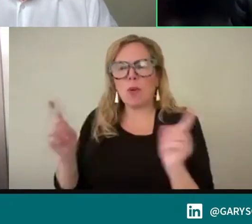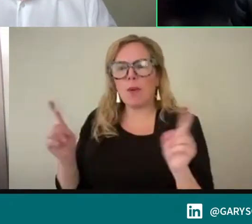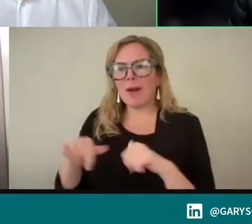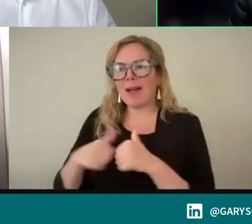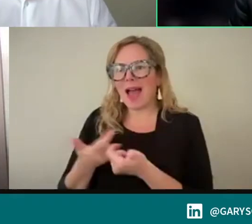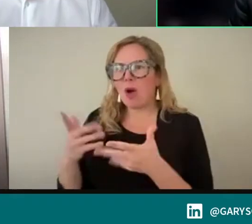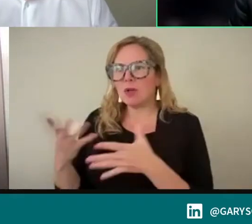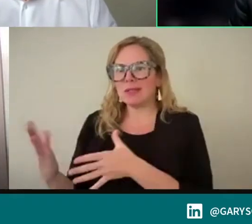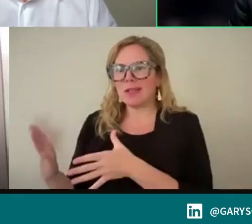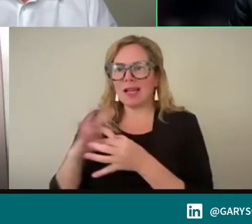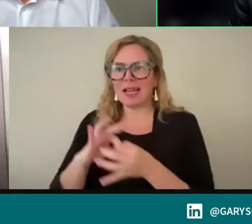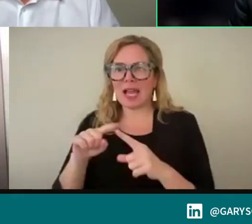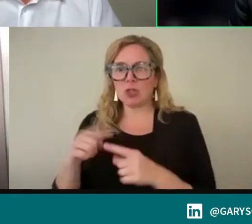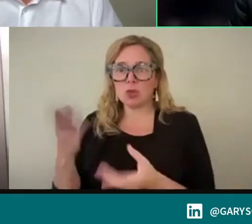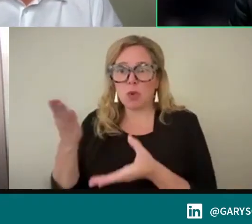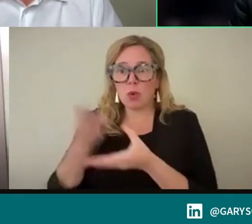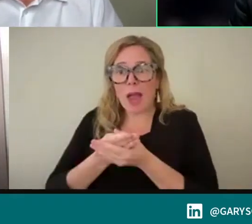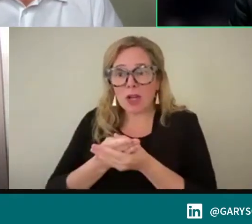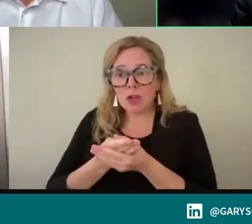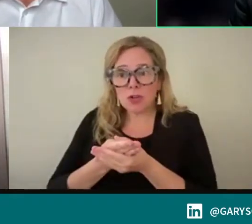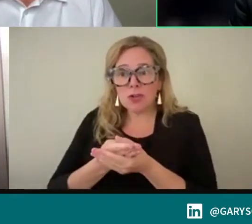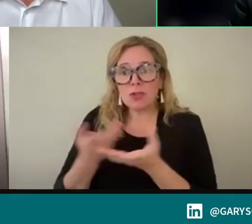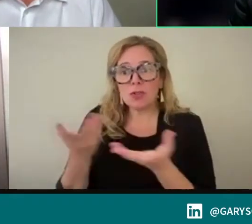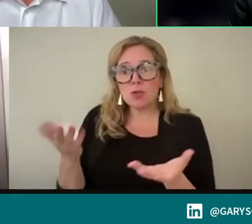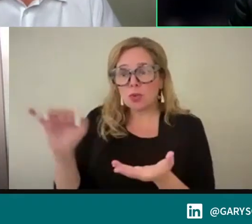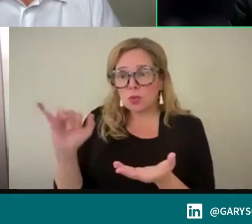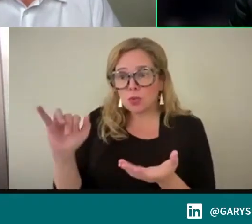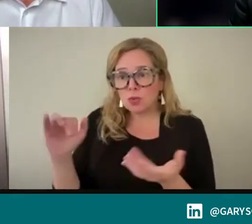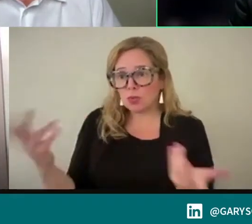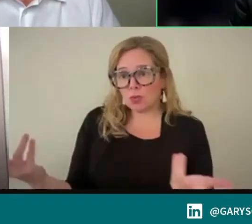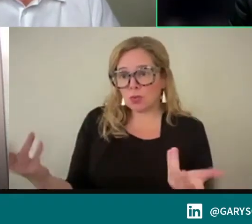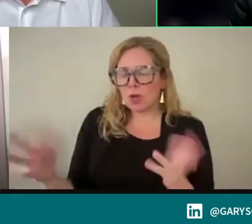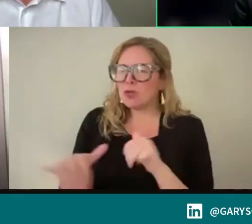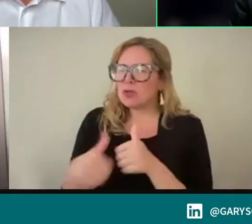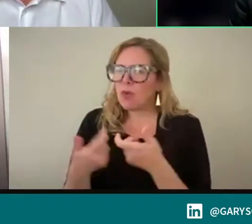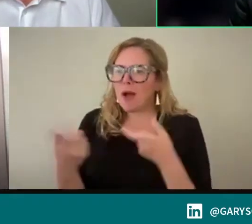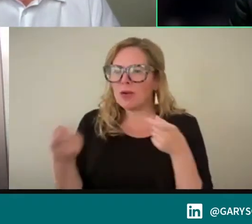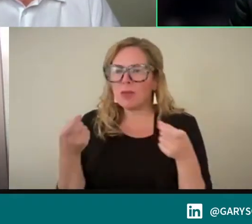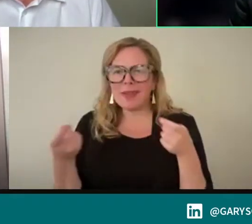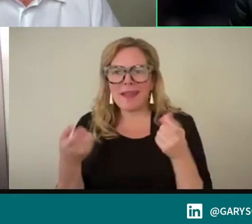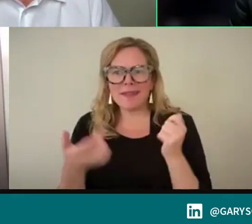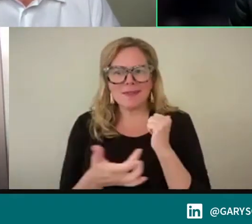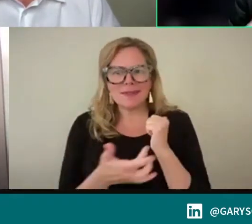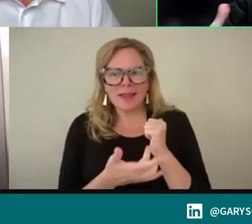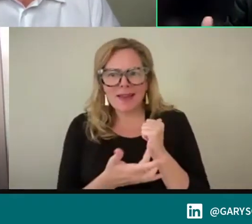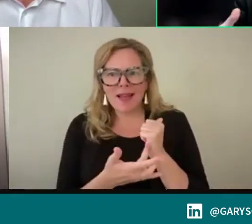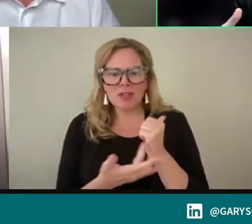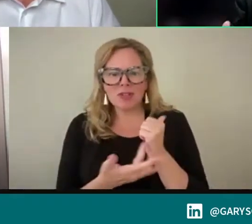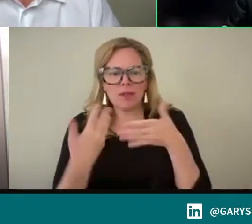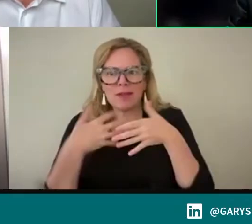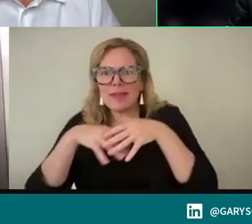And so we're really focused on working with our partners about, how do we handle that technology integration that provides that end-to-end solution?